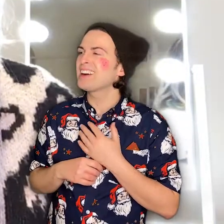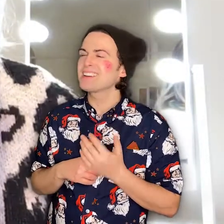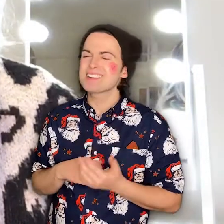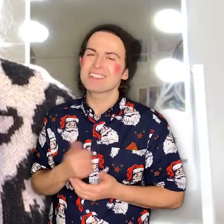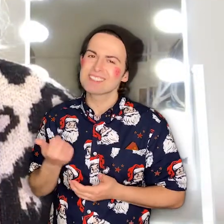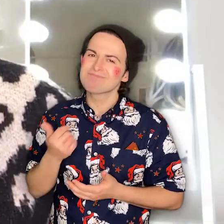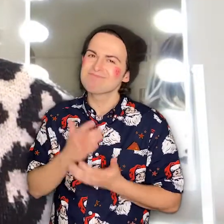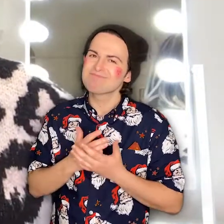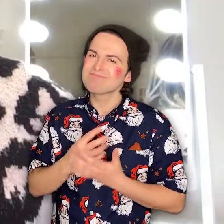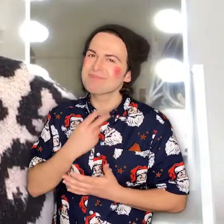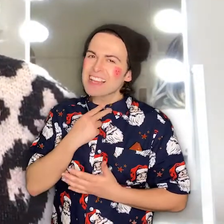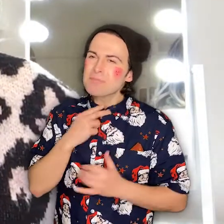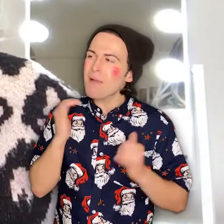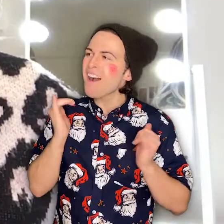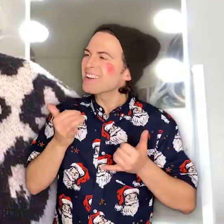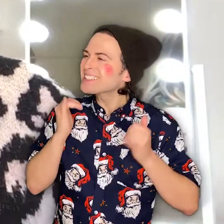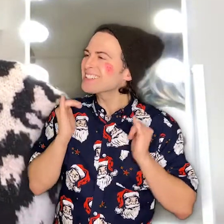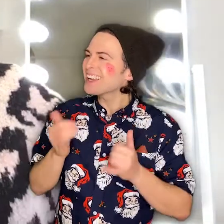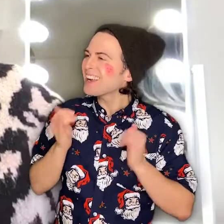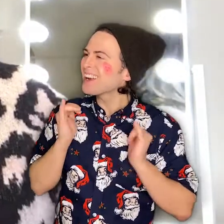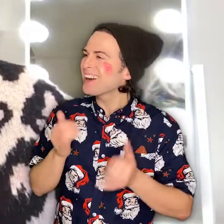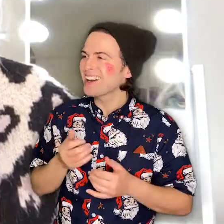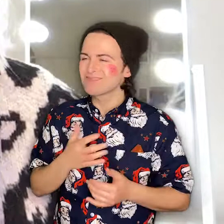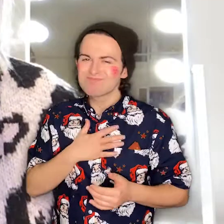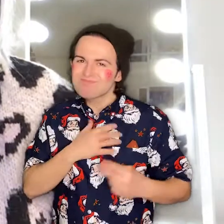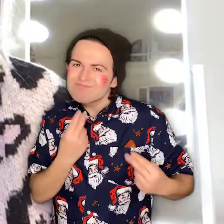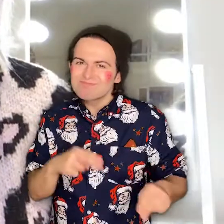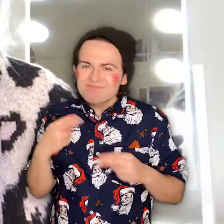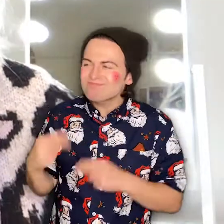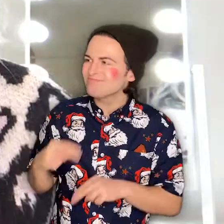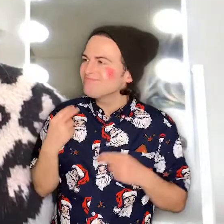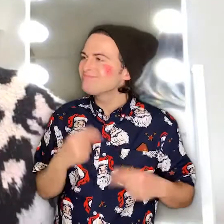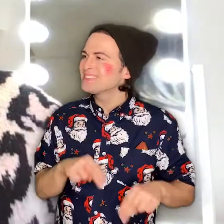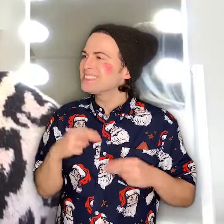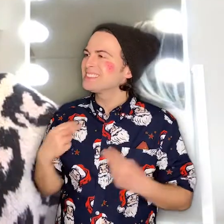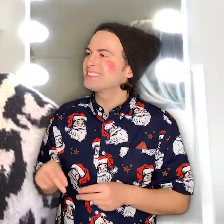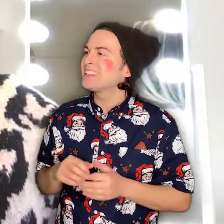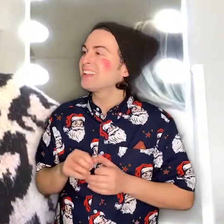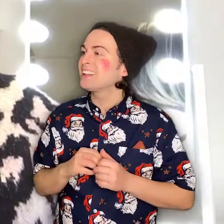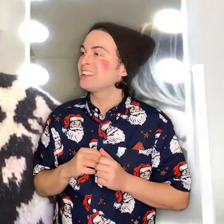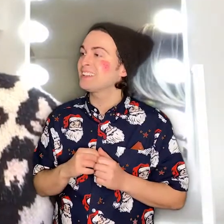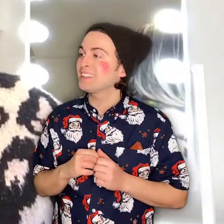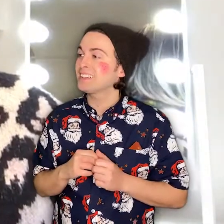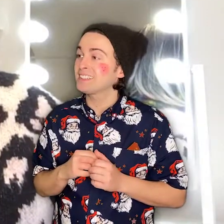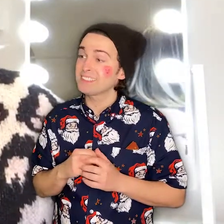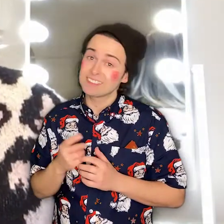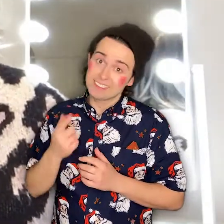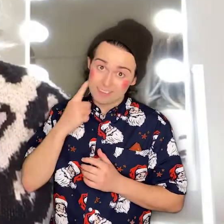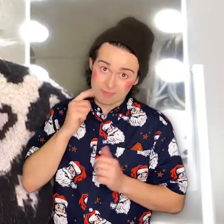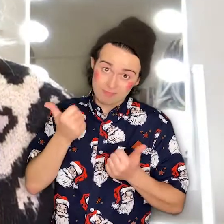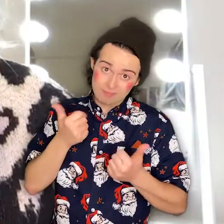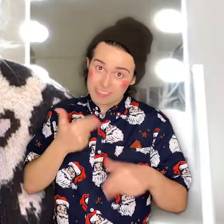and I’m like Theresa May, except with the ability to move my limbs fluidly. What a laugh